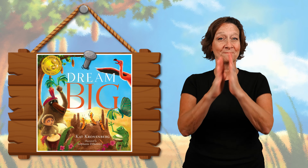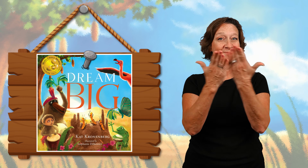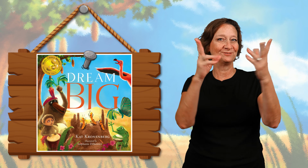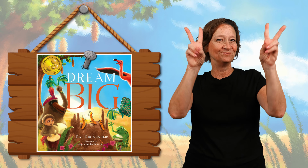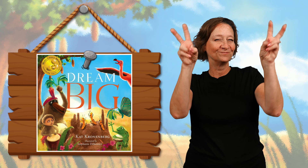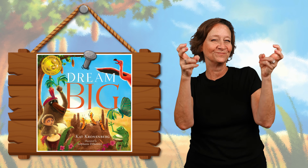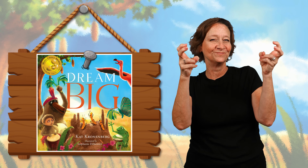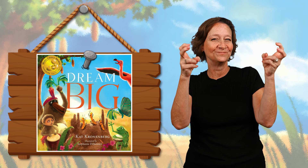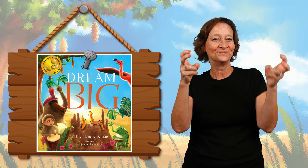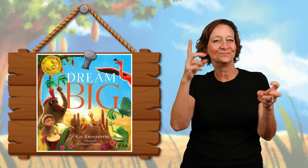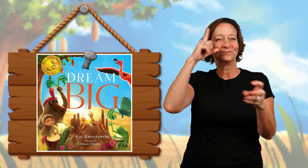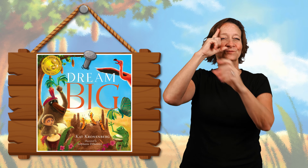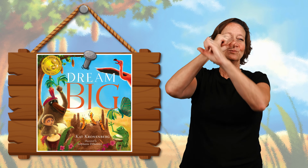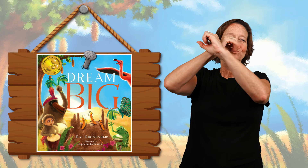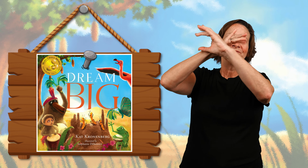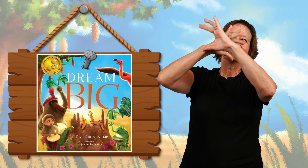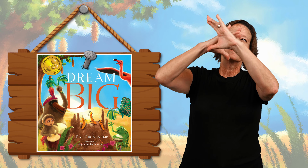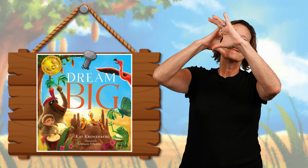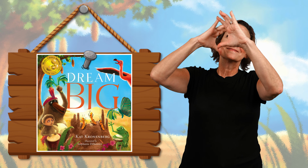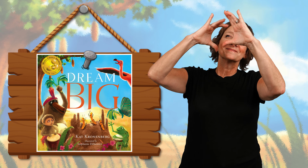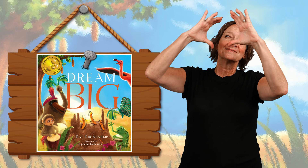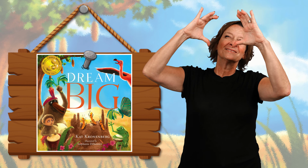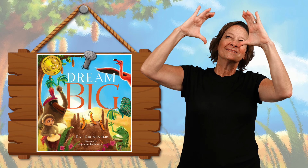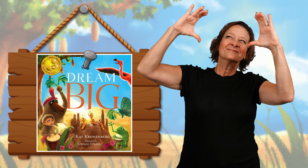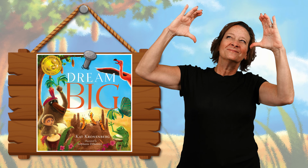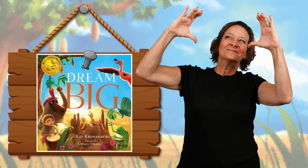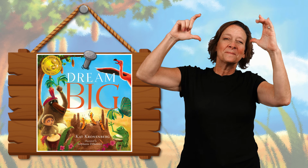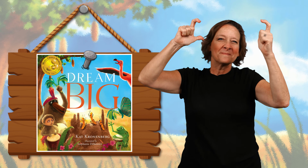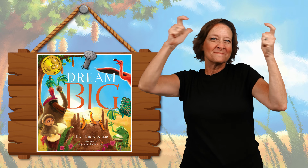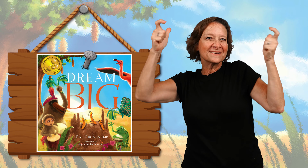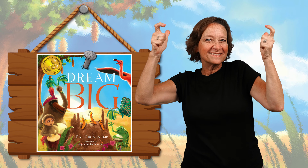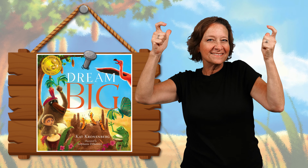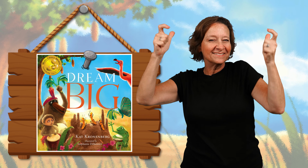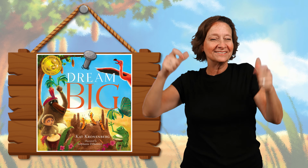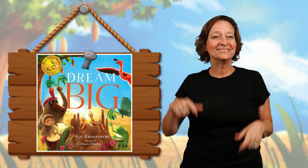The title of this book is Dream Big.